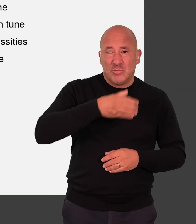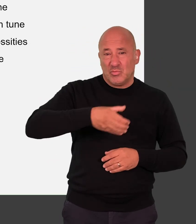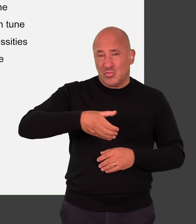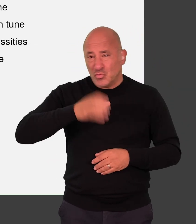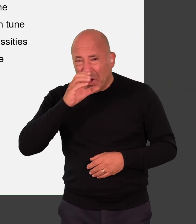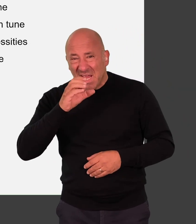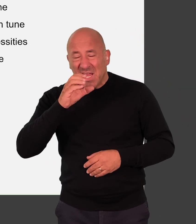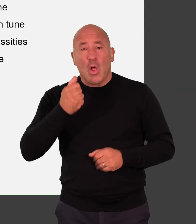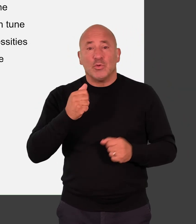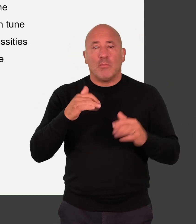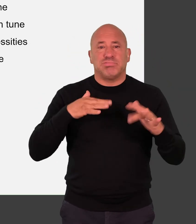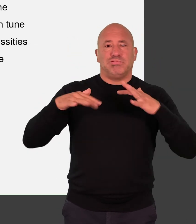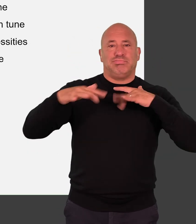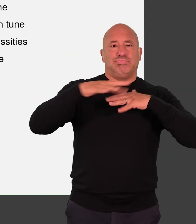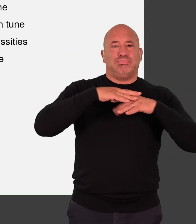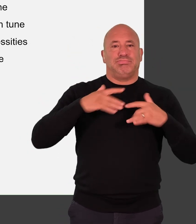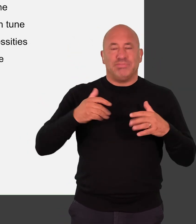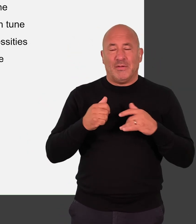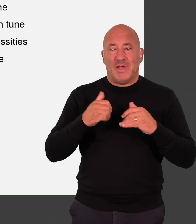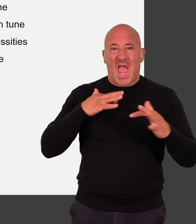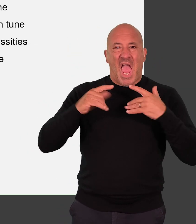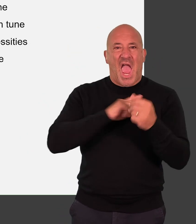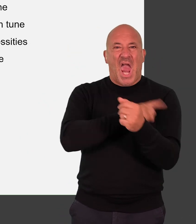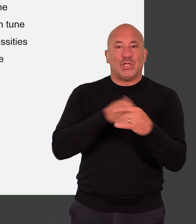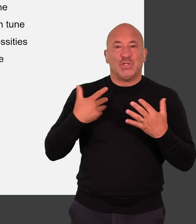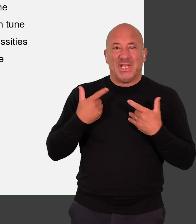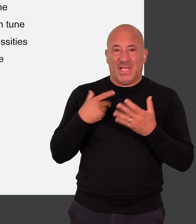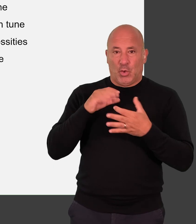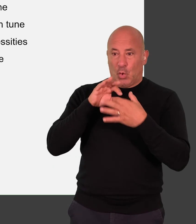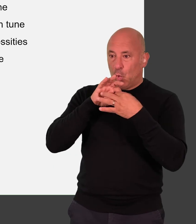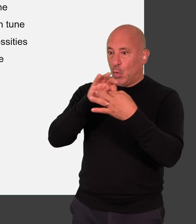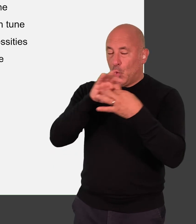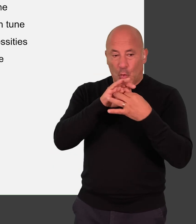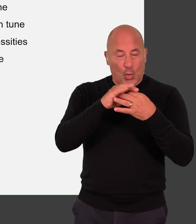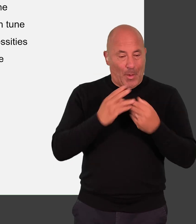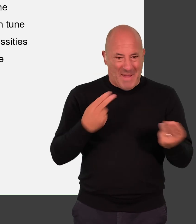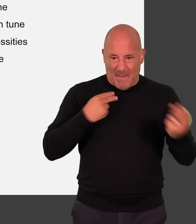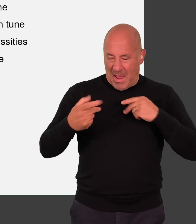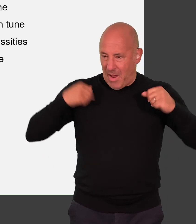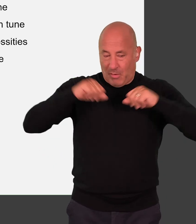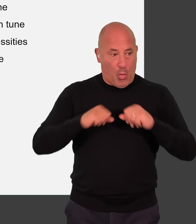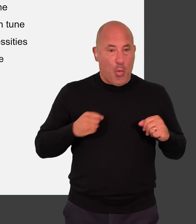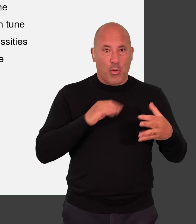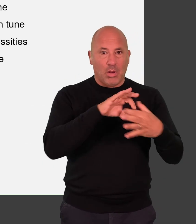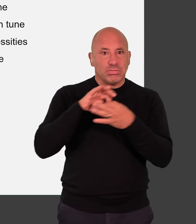and the resonance boost where some energy is given back when in tune elements are active.